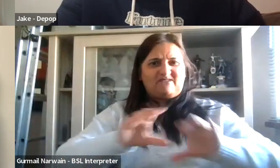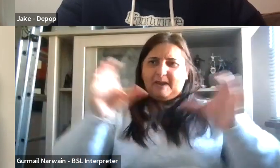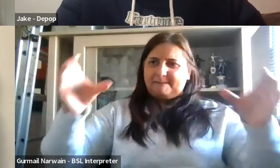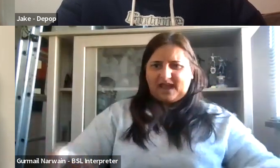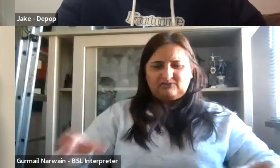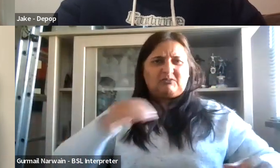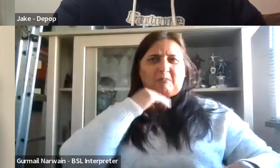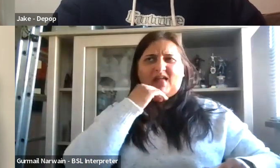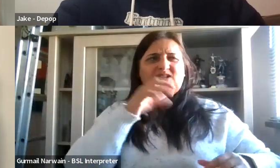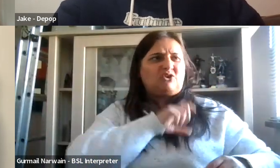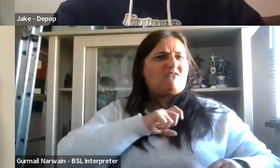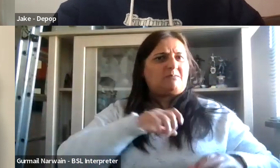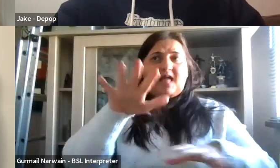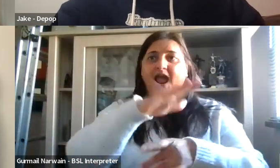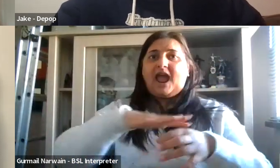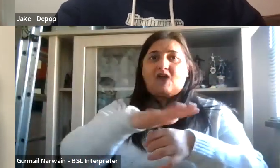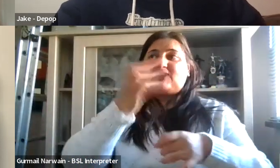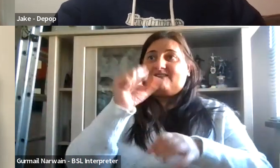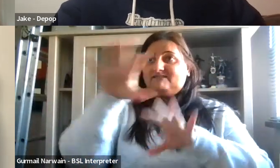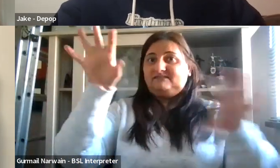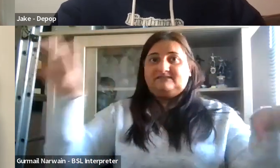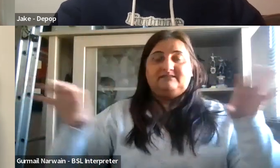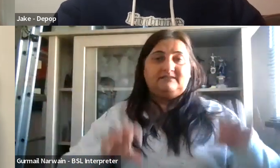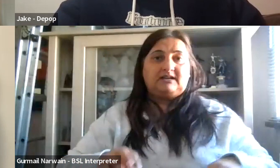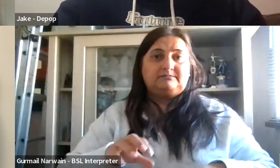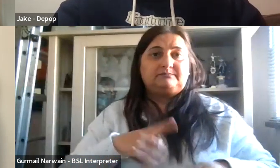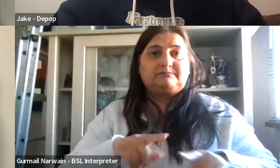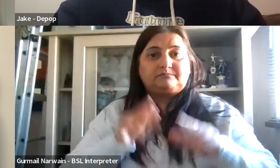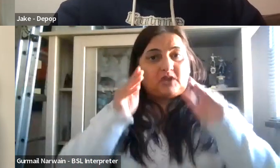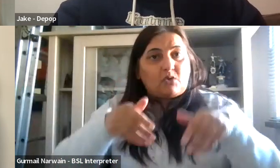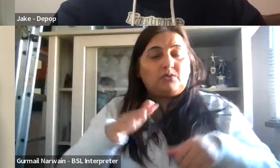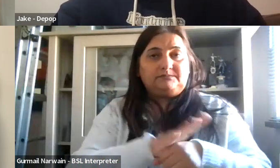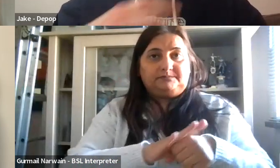different comfortable areas and then we've also got some focus areas where, if you need